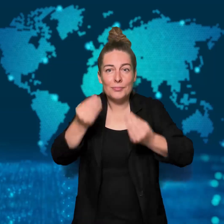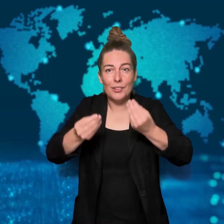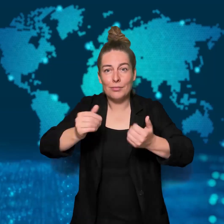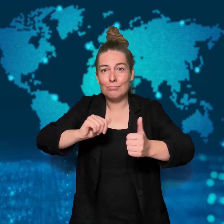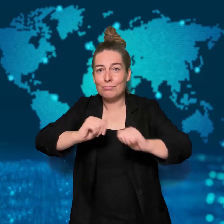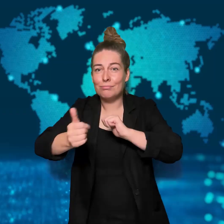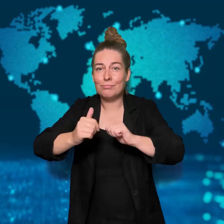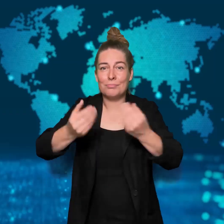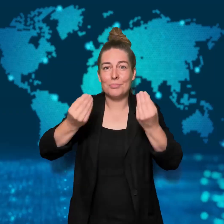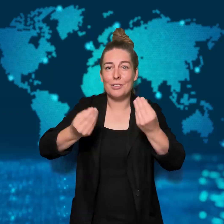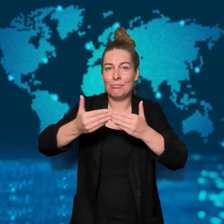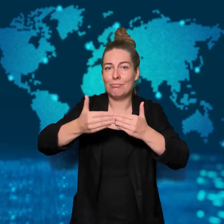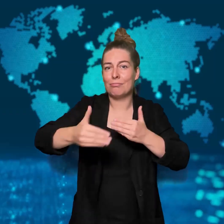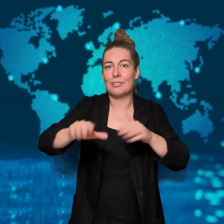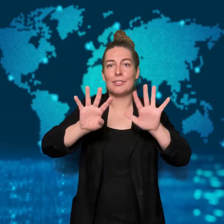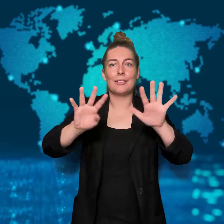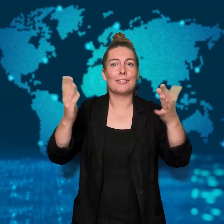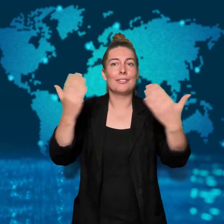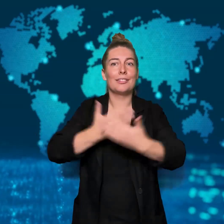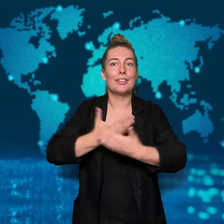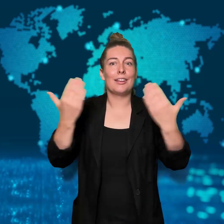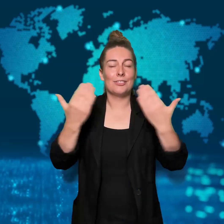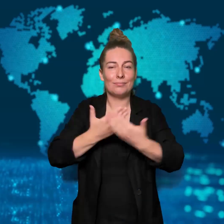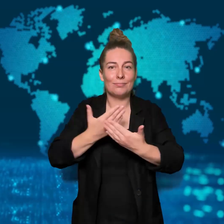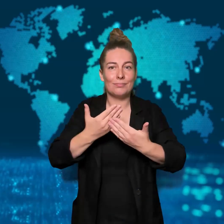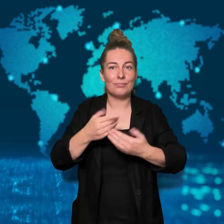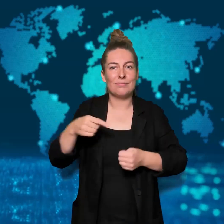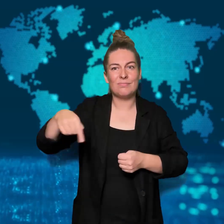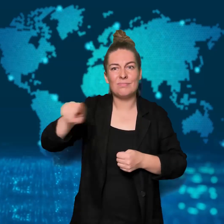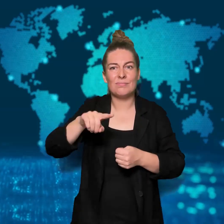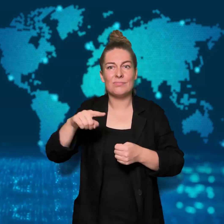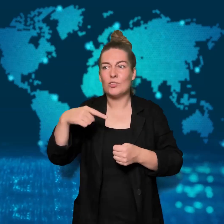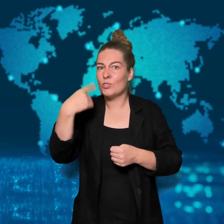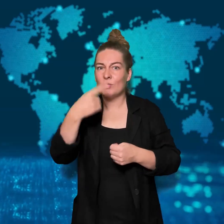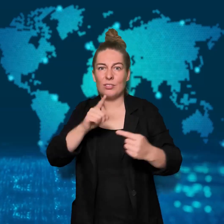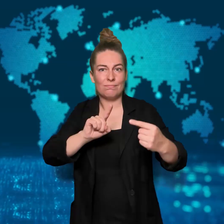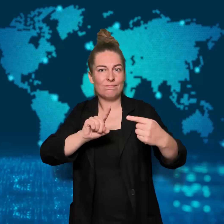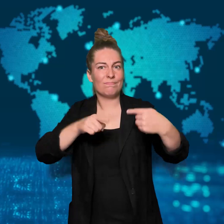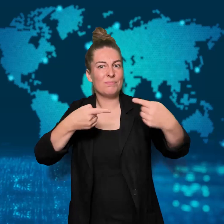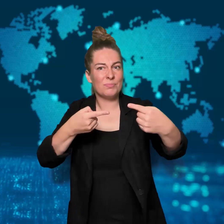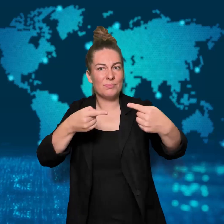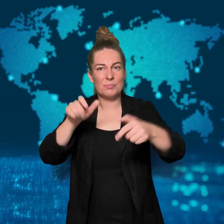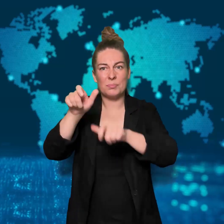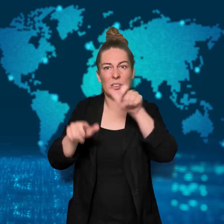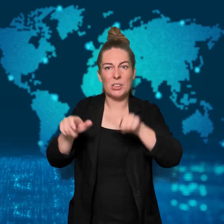The games will last for nine days.